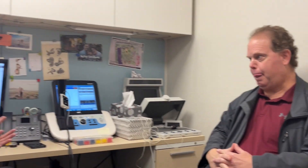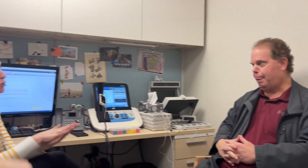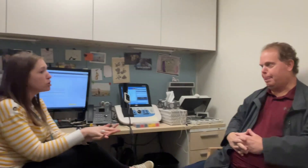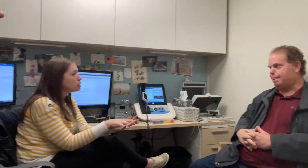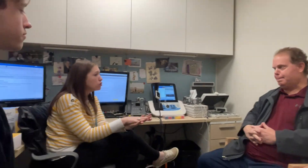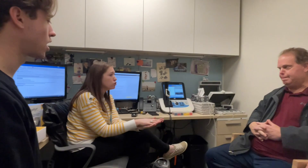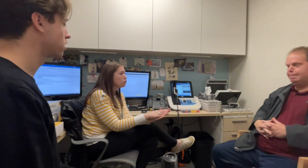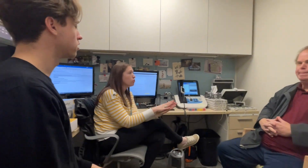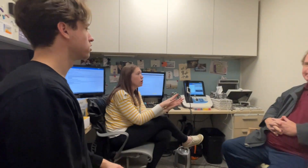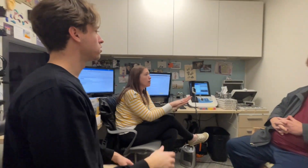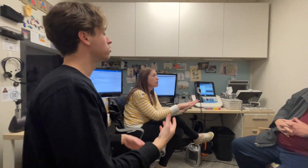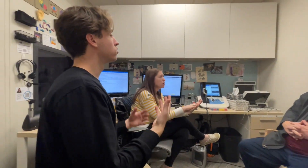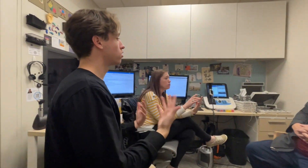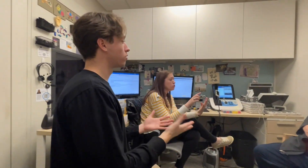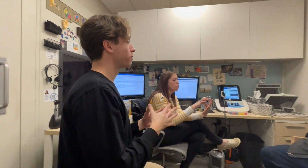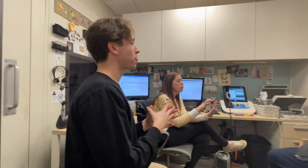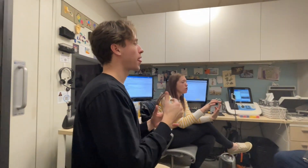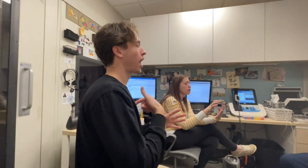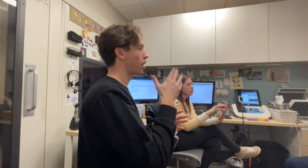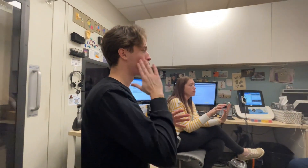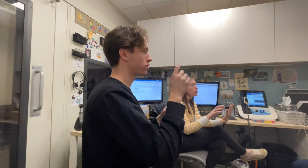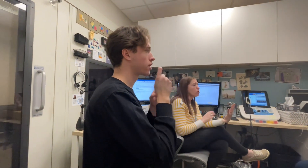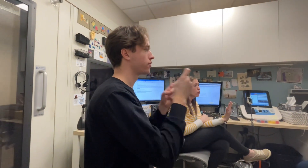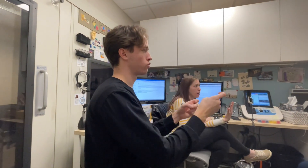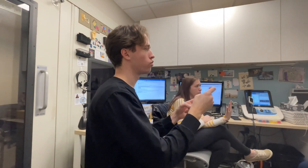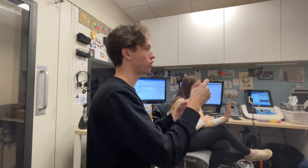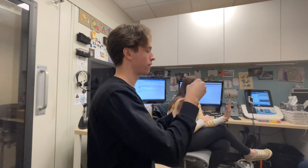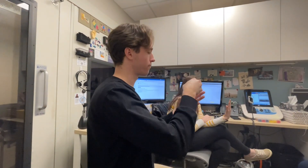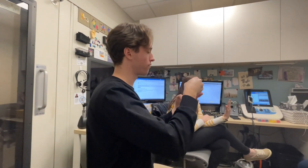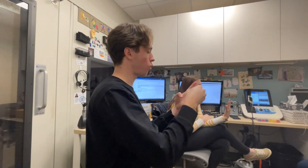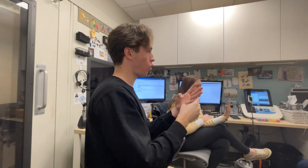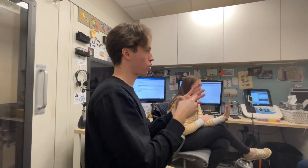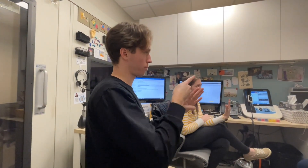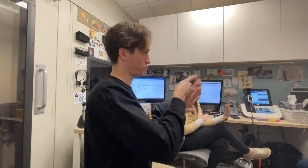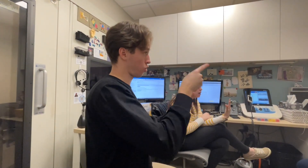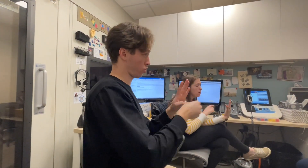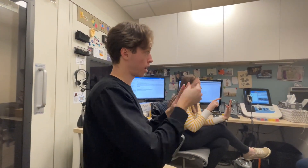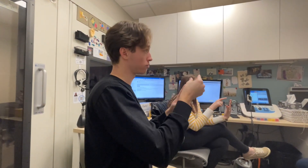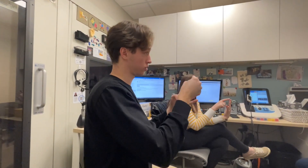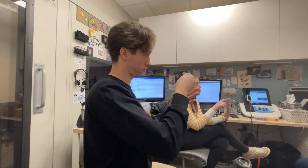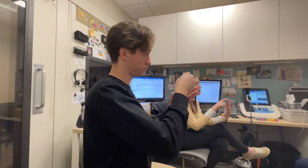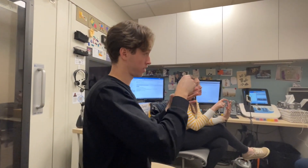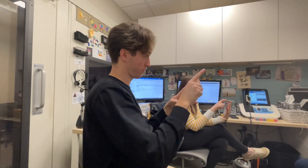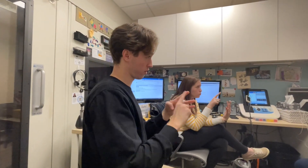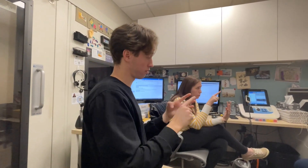actually going to do I'm going to give you four different programs okay this will be